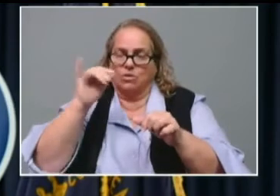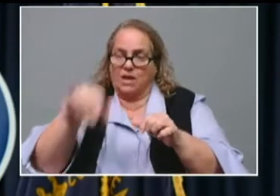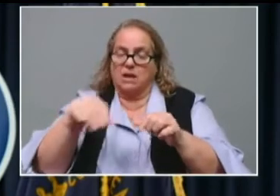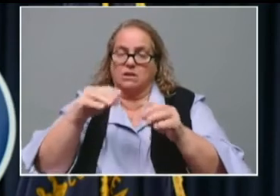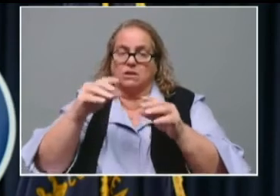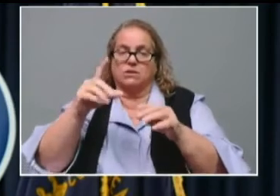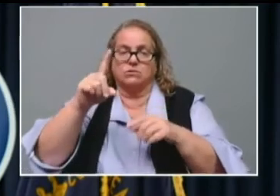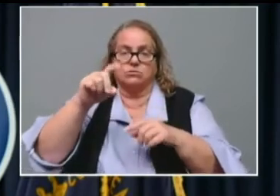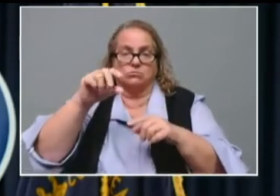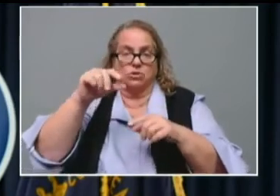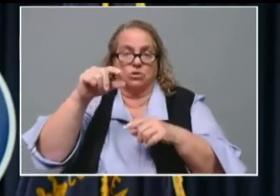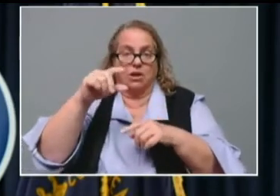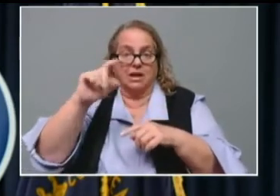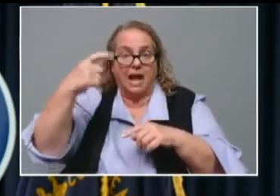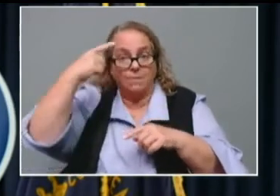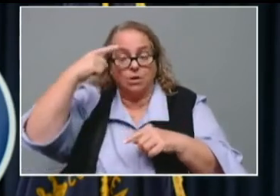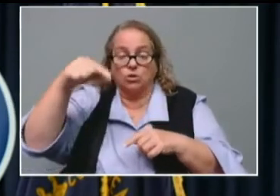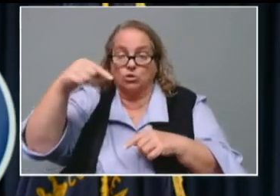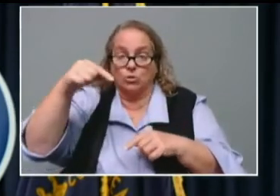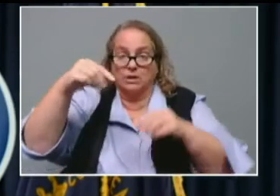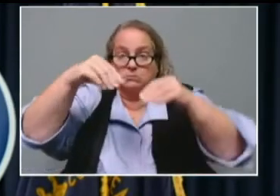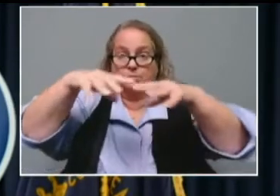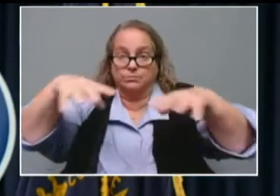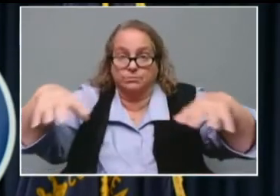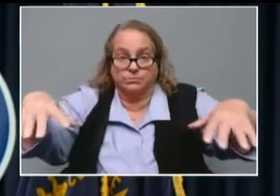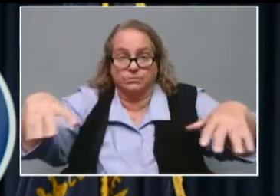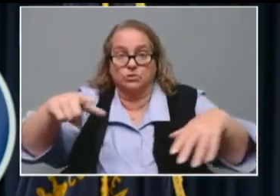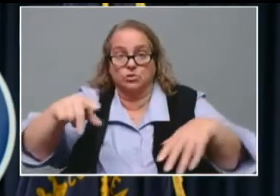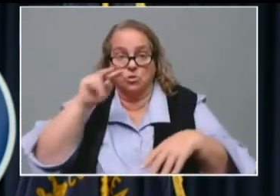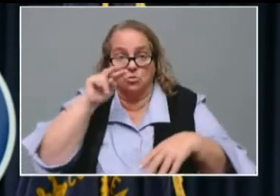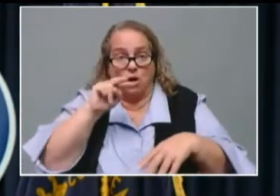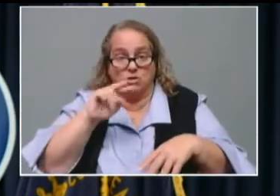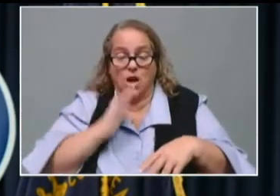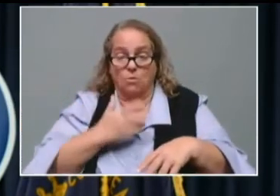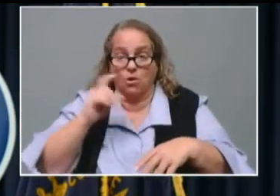area or is watching this capital knows that our compassion continues. We will